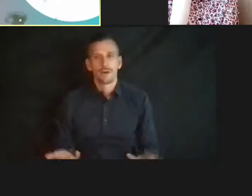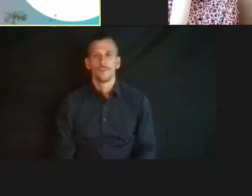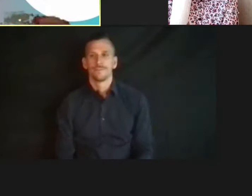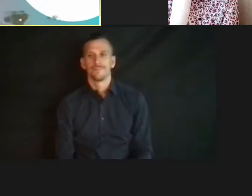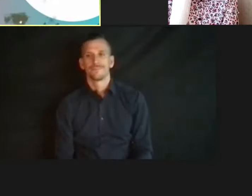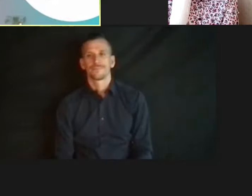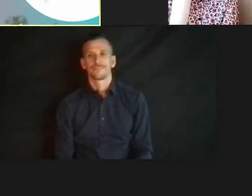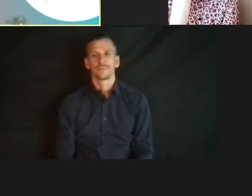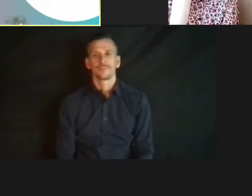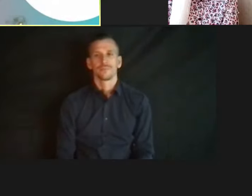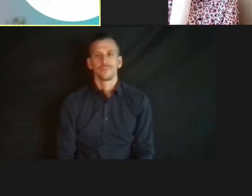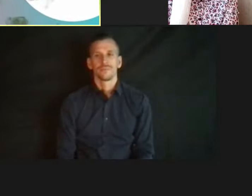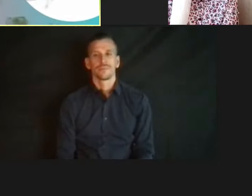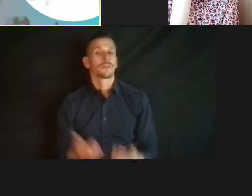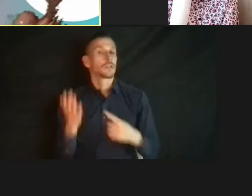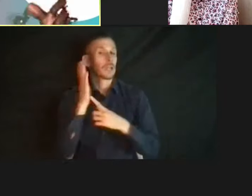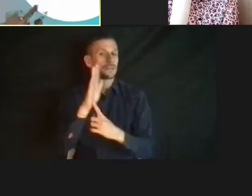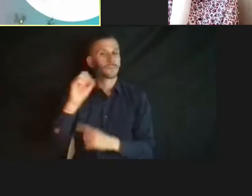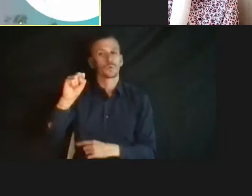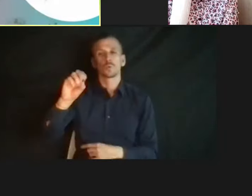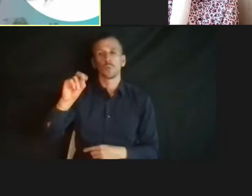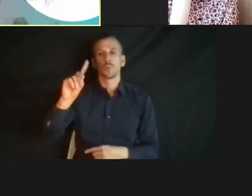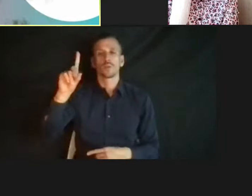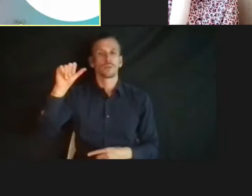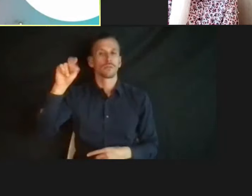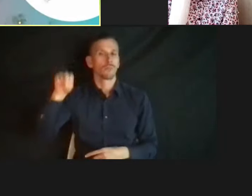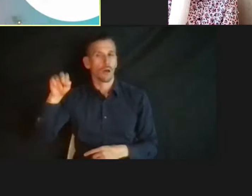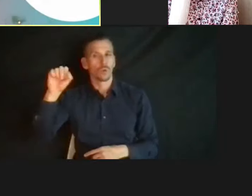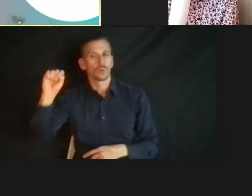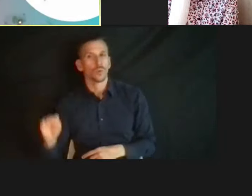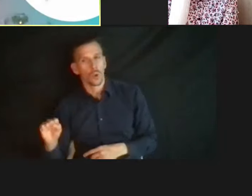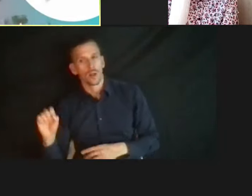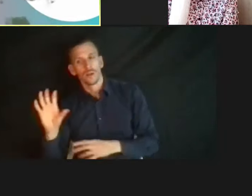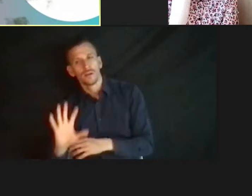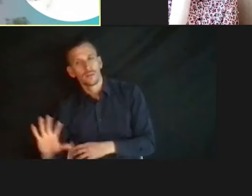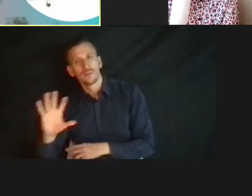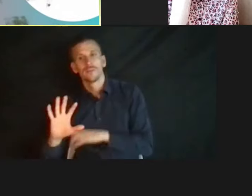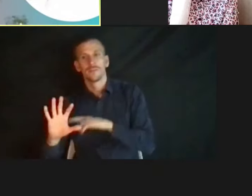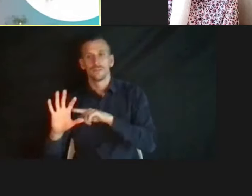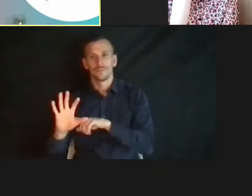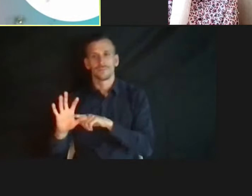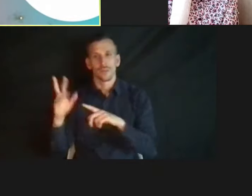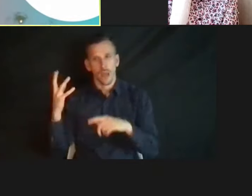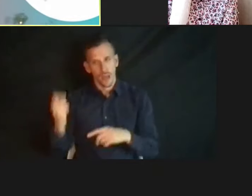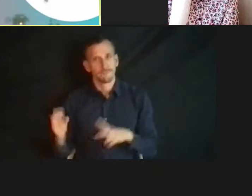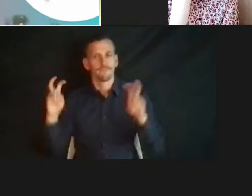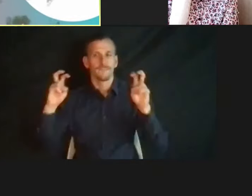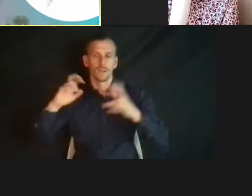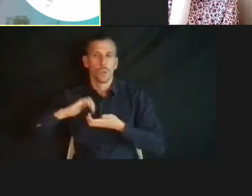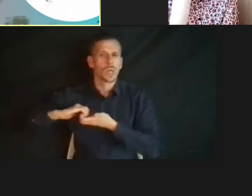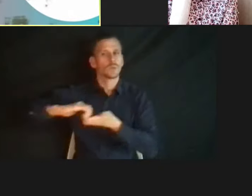a large funding, they are capable, and they implement projects. But when the project ends,